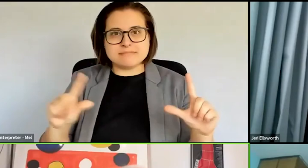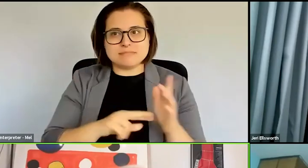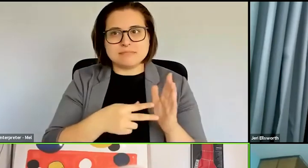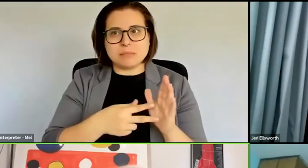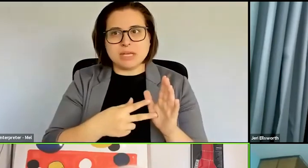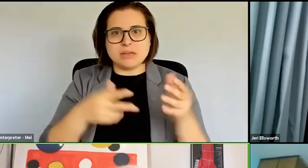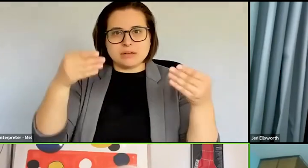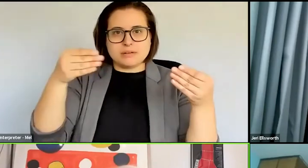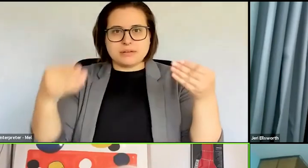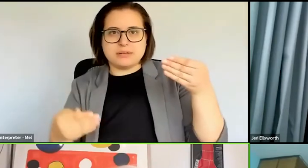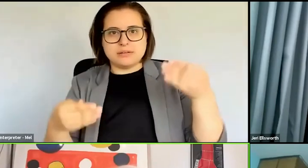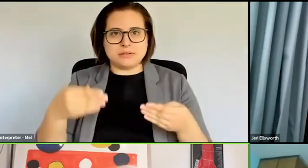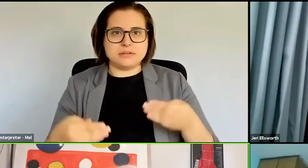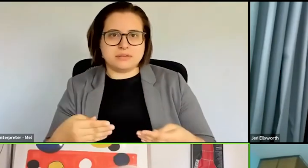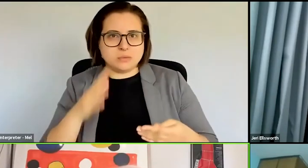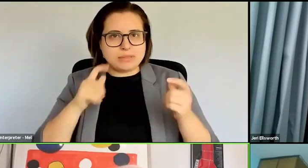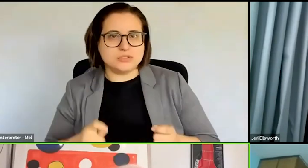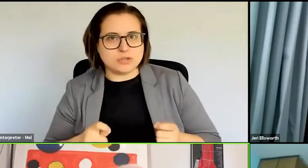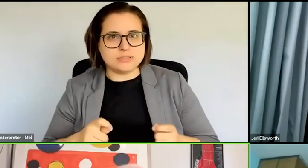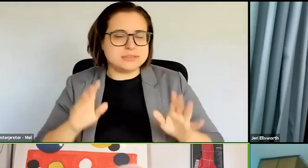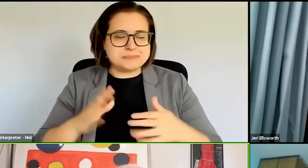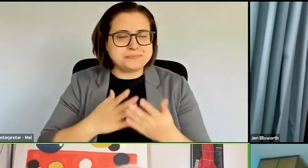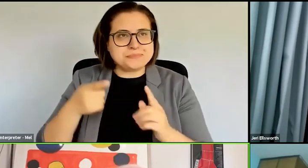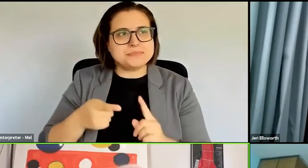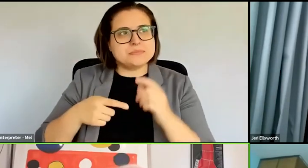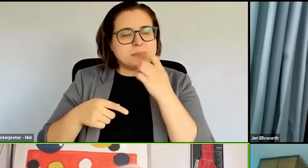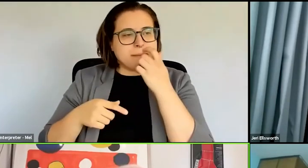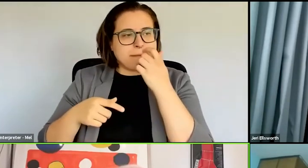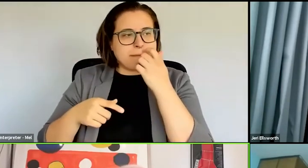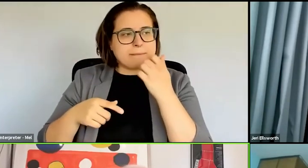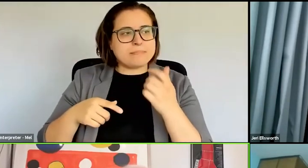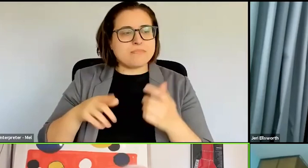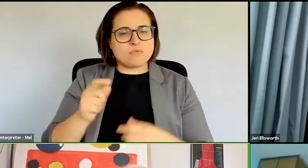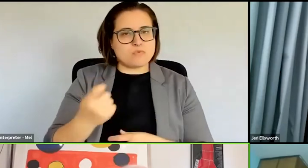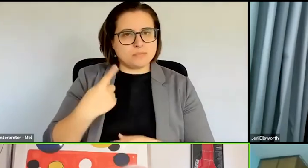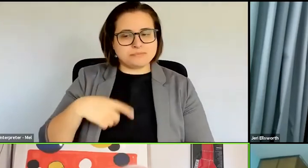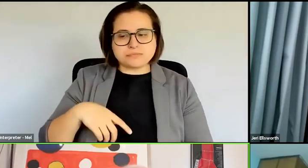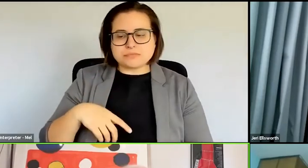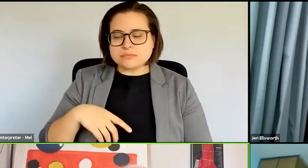caught my attention in your question, is when we start talking about the future as if it's